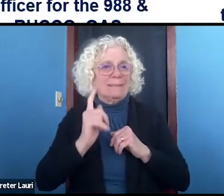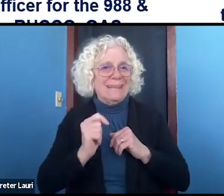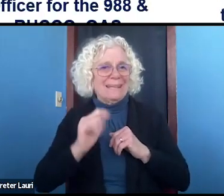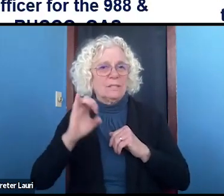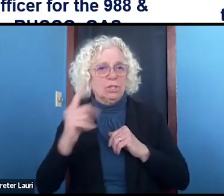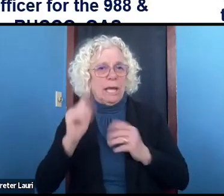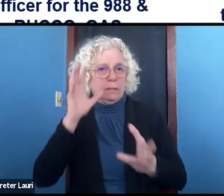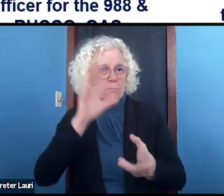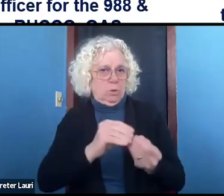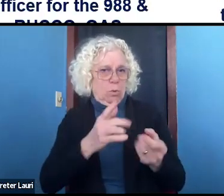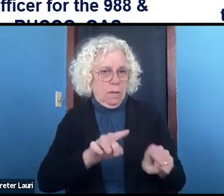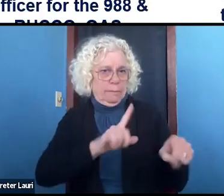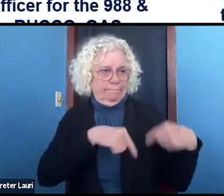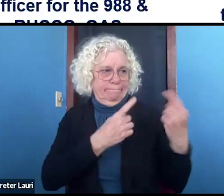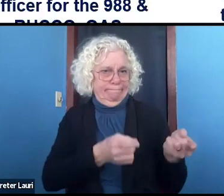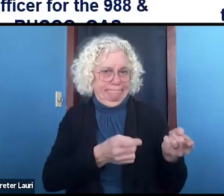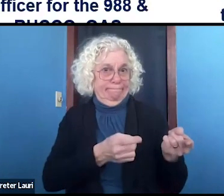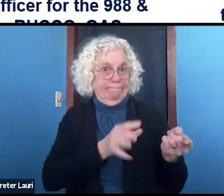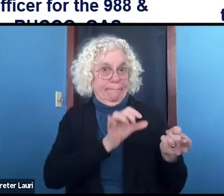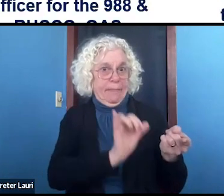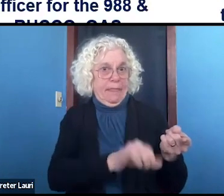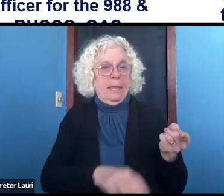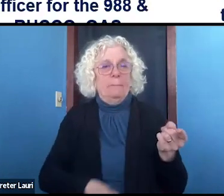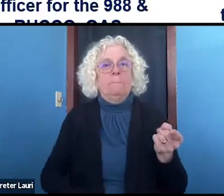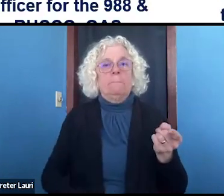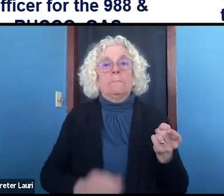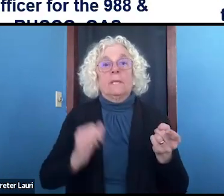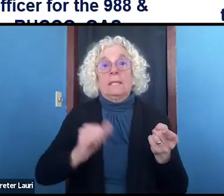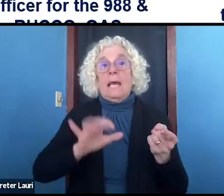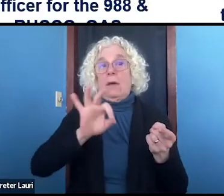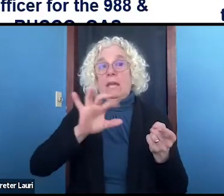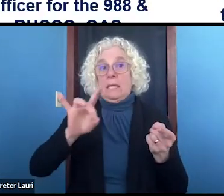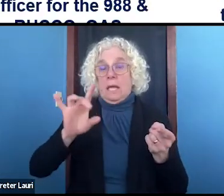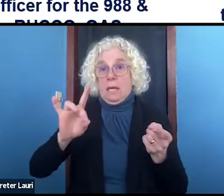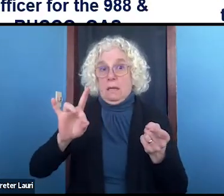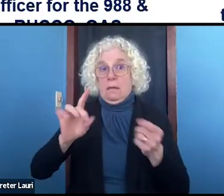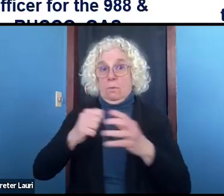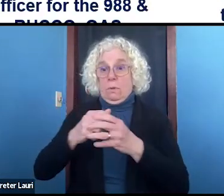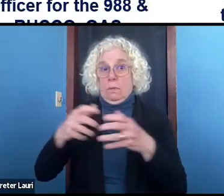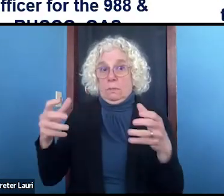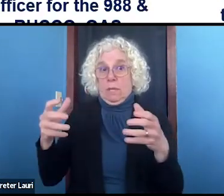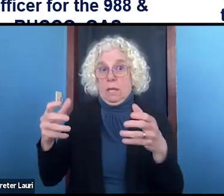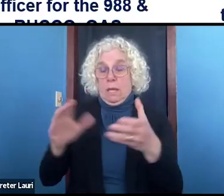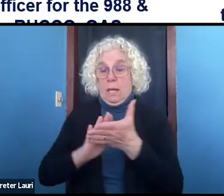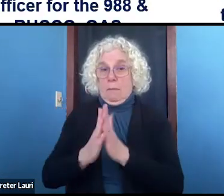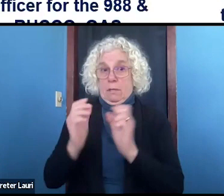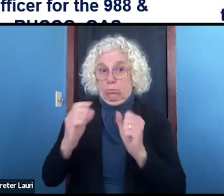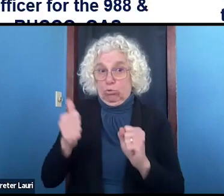continue our work to implement the nanny state lifeline and expand and strengthen the crisis system nationally,